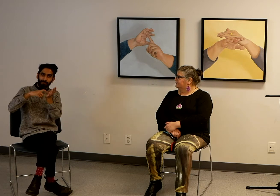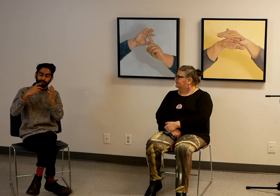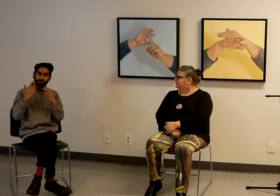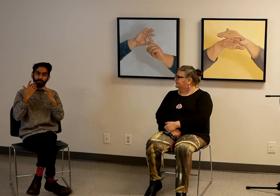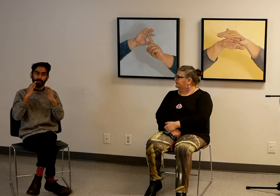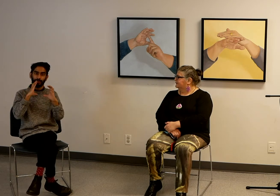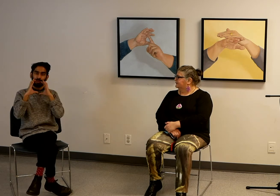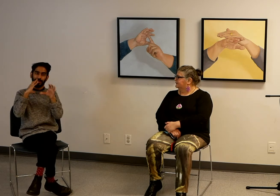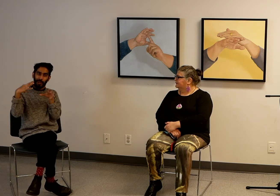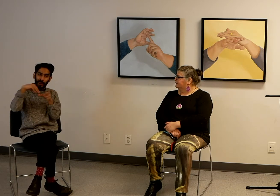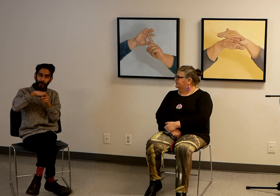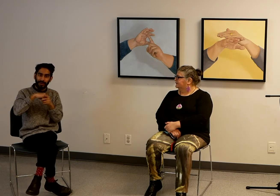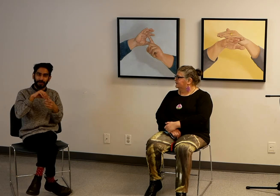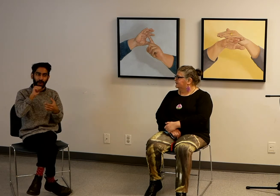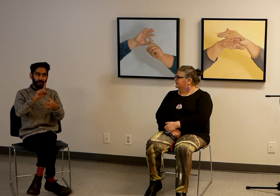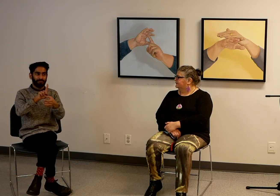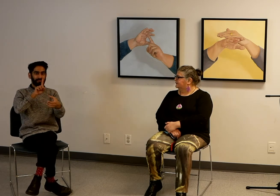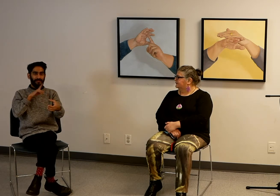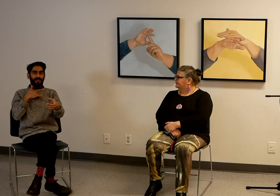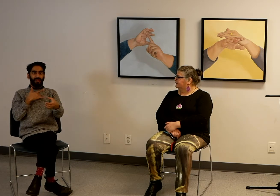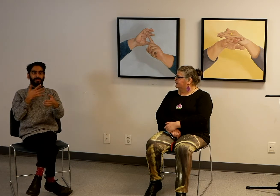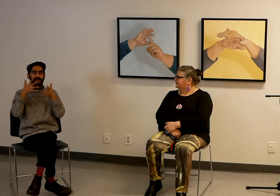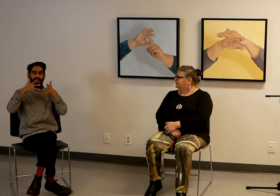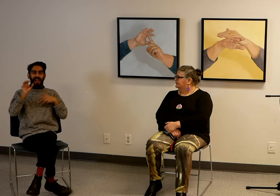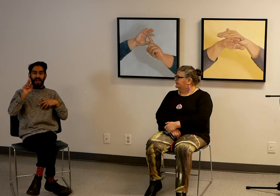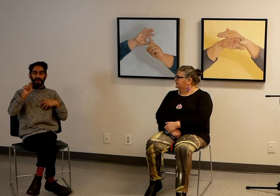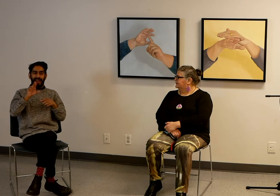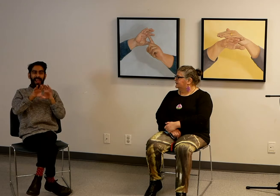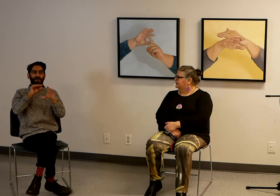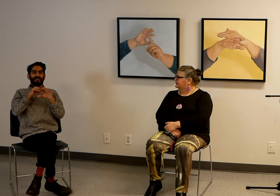Um, it's nice that sign language is now recognized as a way of communicating in the community.